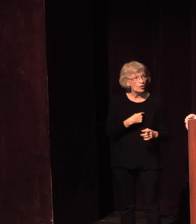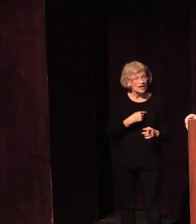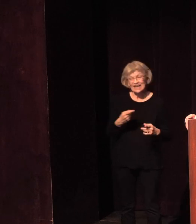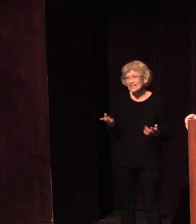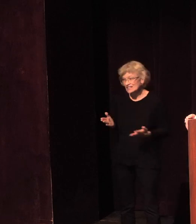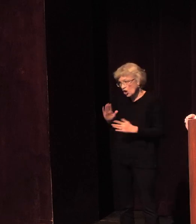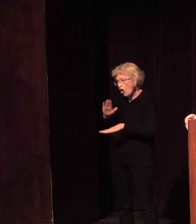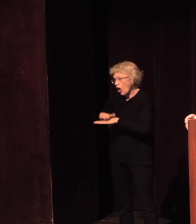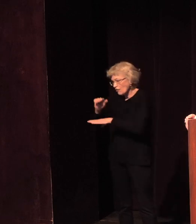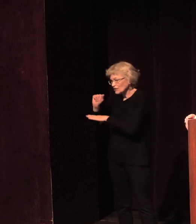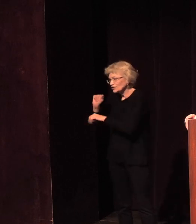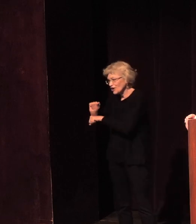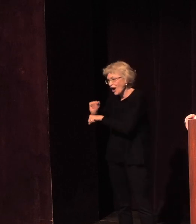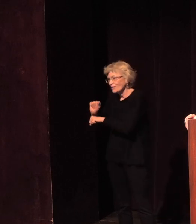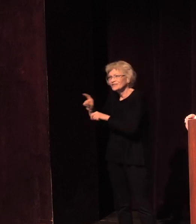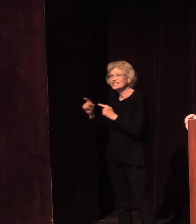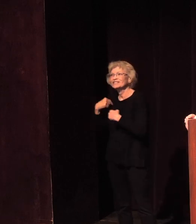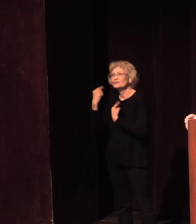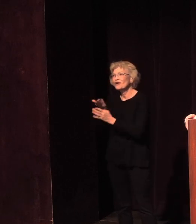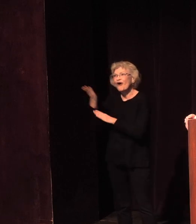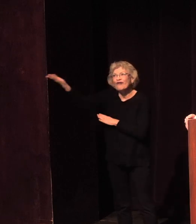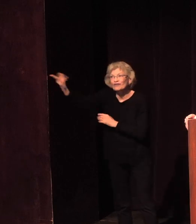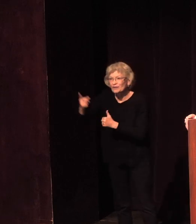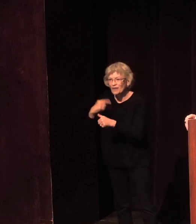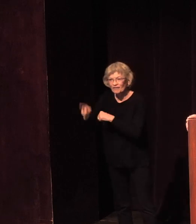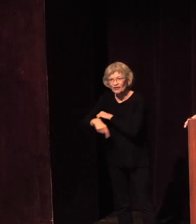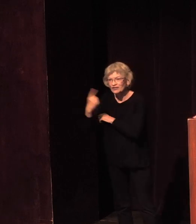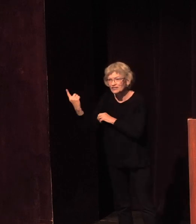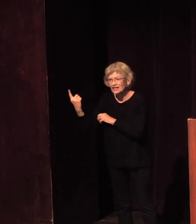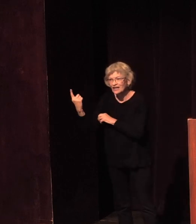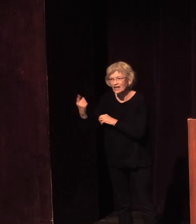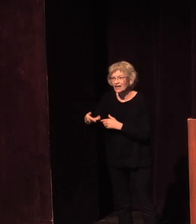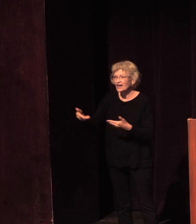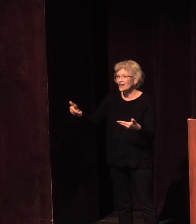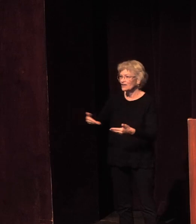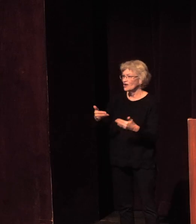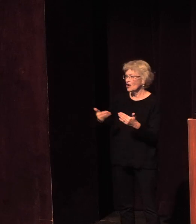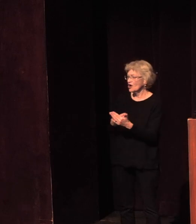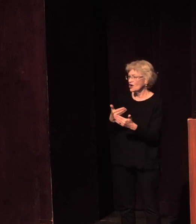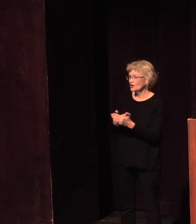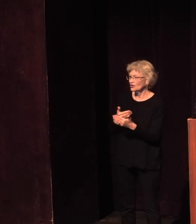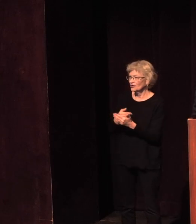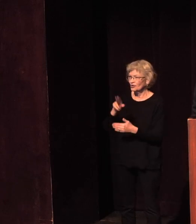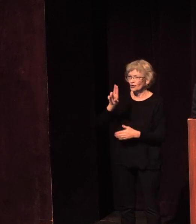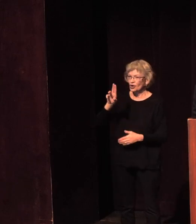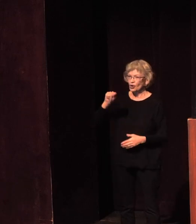that in reality he has been on the job since the day he accepted our offer. I now present to you our new